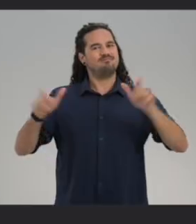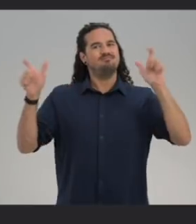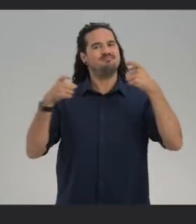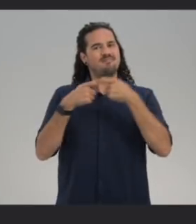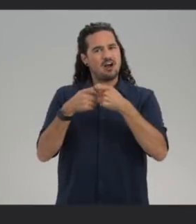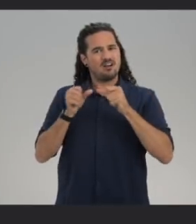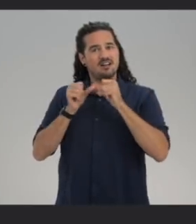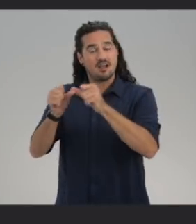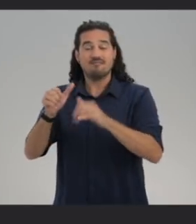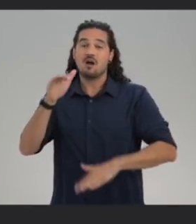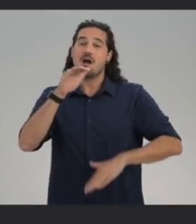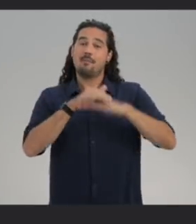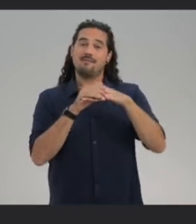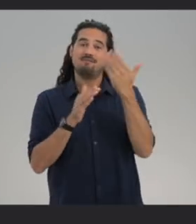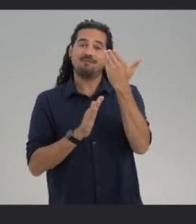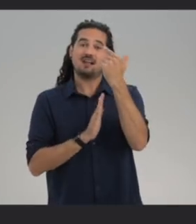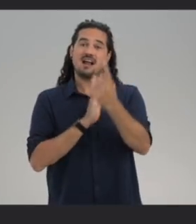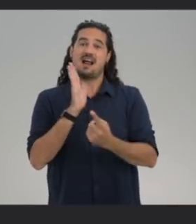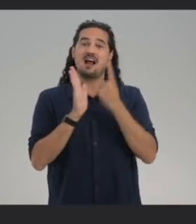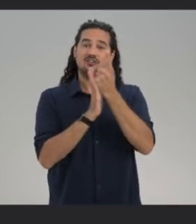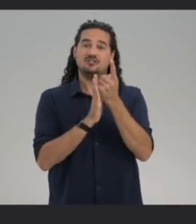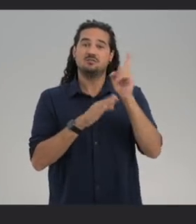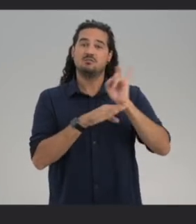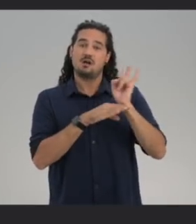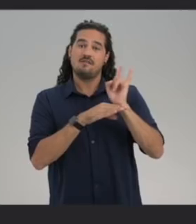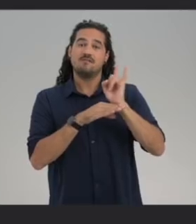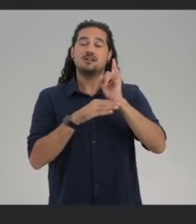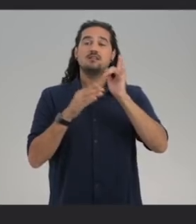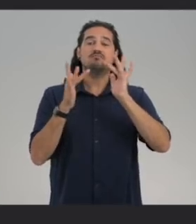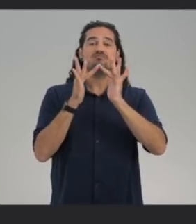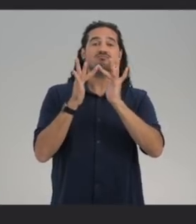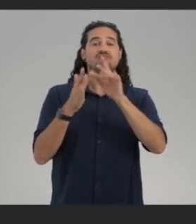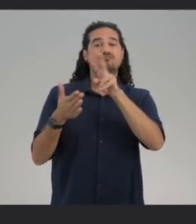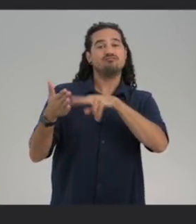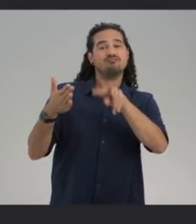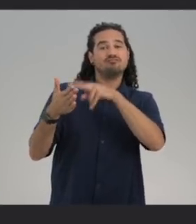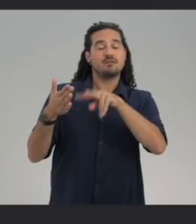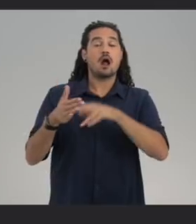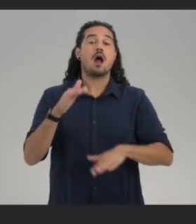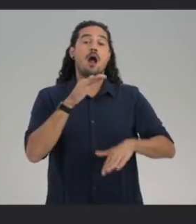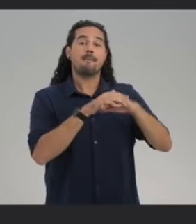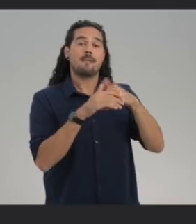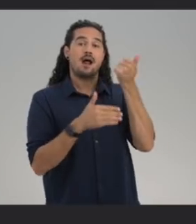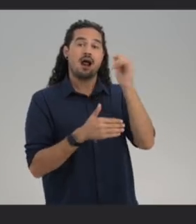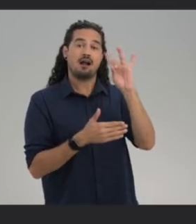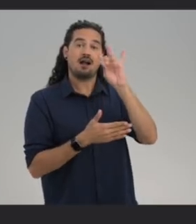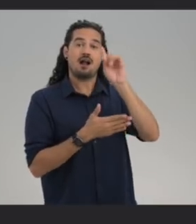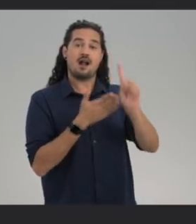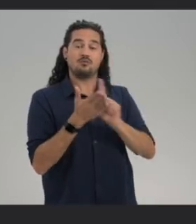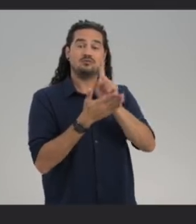with up to 15 hours of wireless web browsing and up to an amazing 18 hours of video playback.